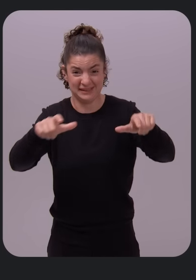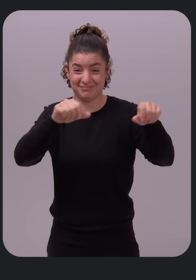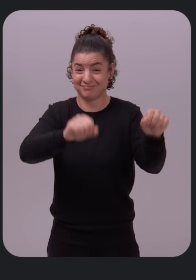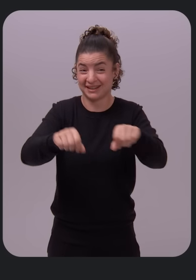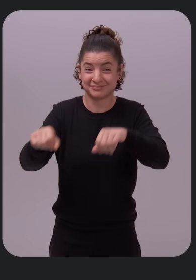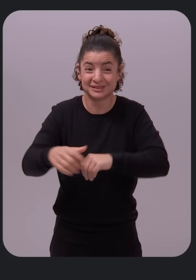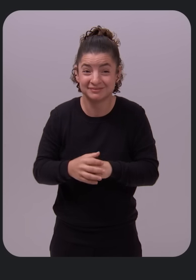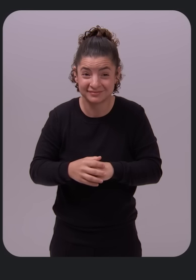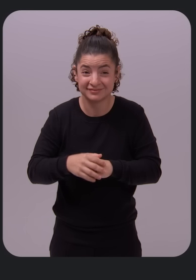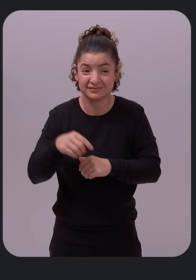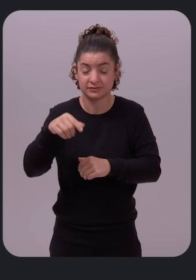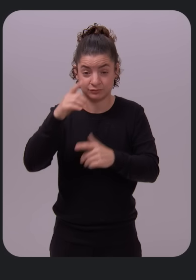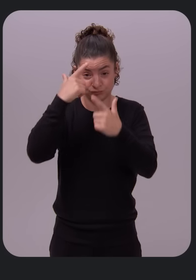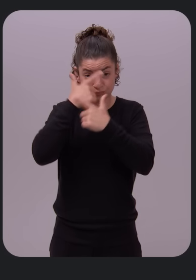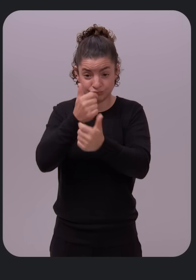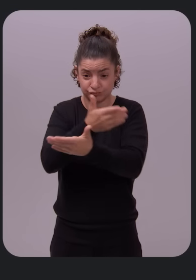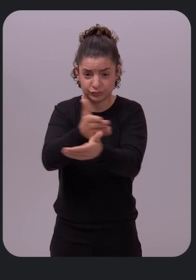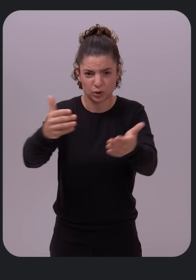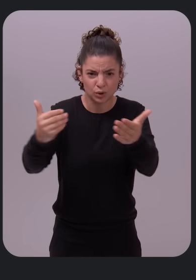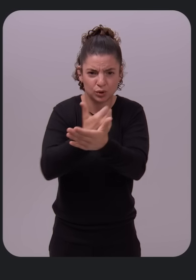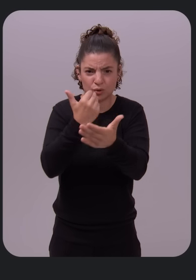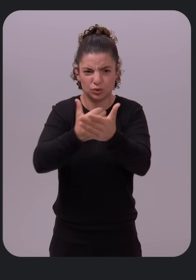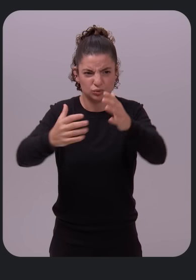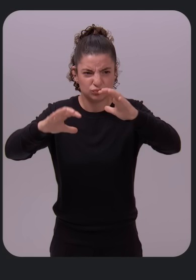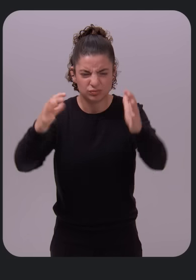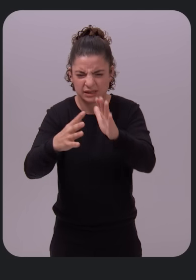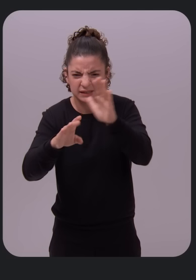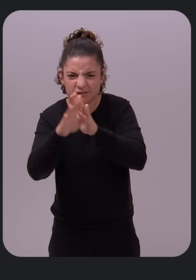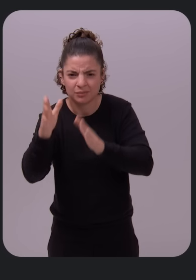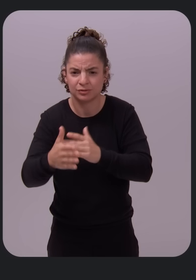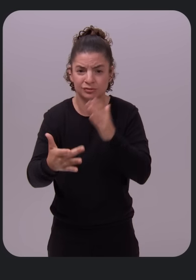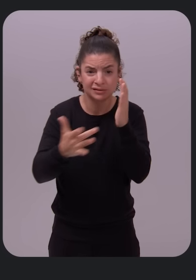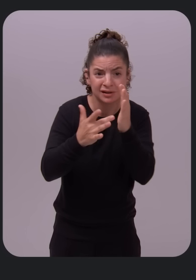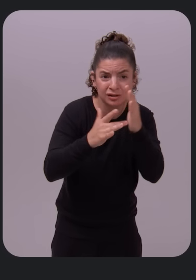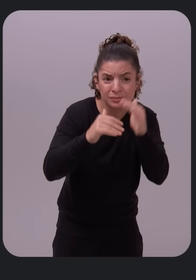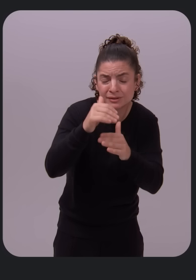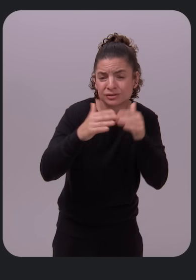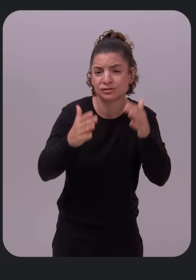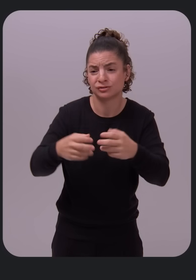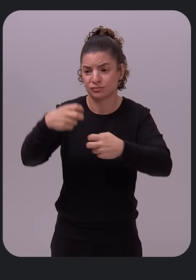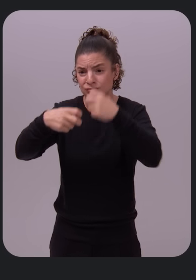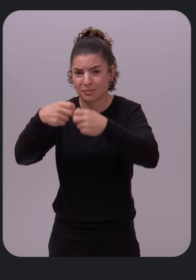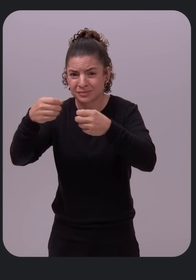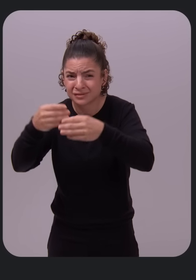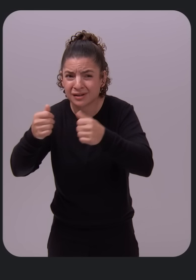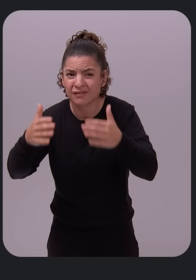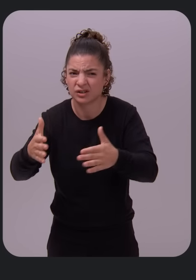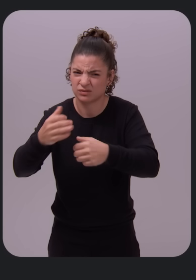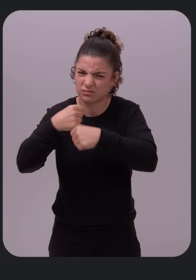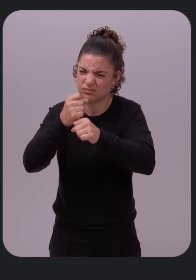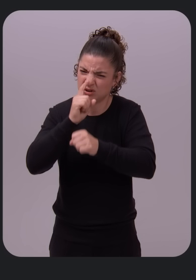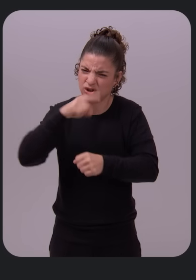And it will be up to this wave of developers, technology builders to make sure its benefits reach